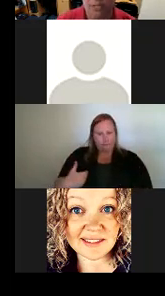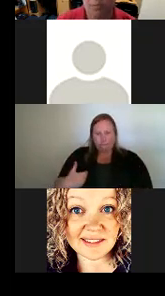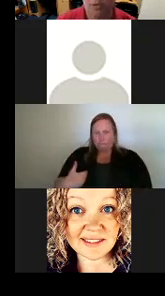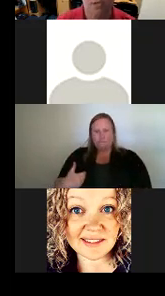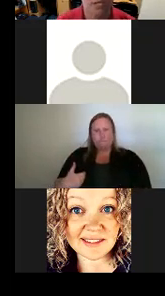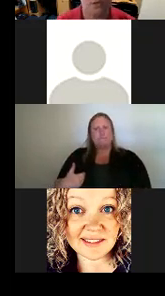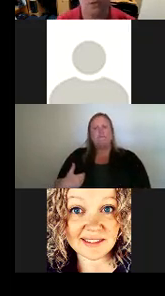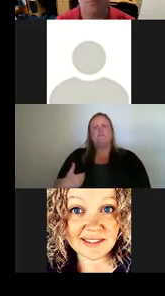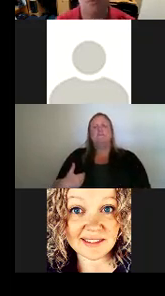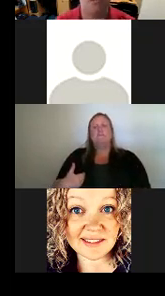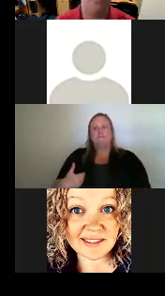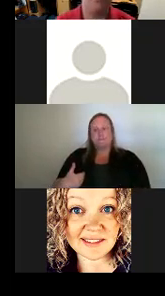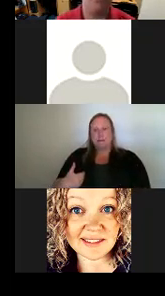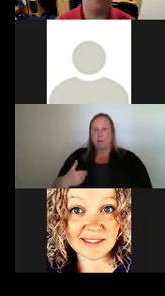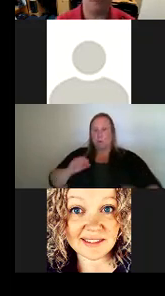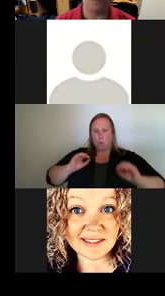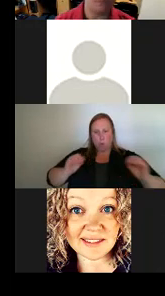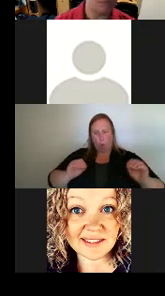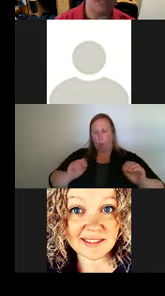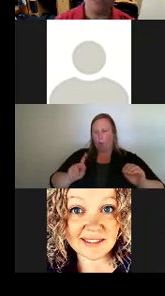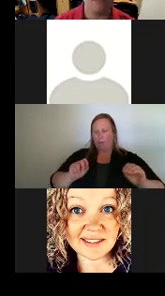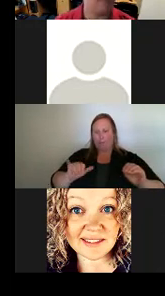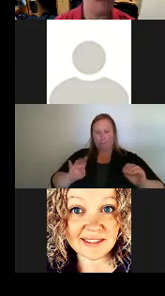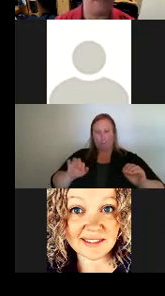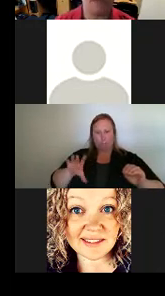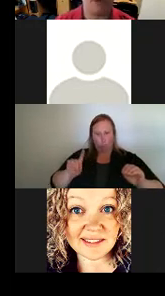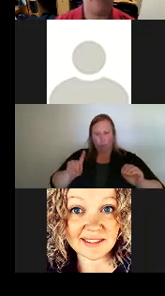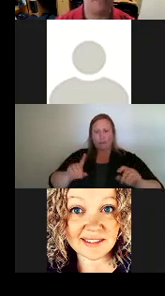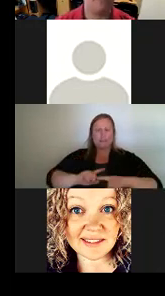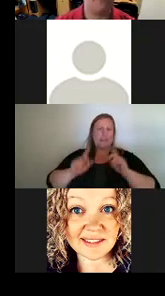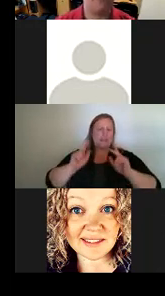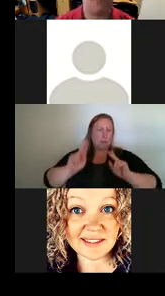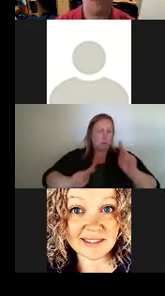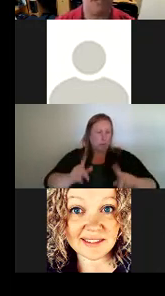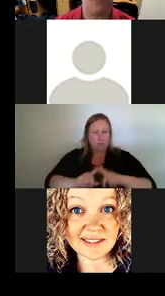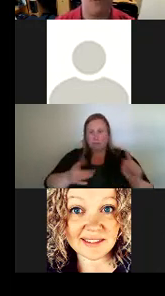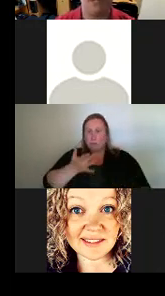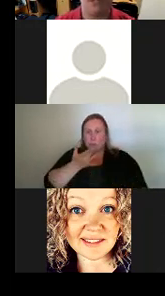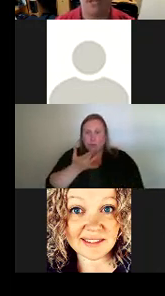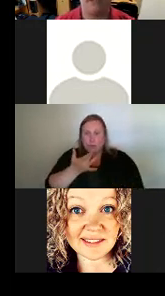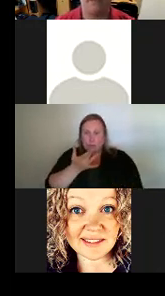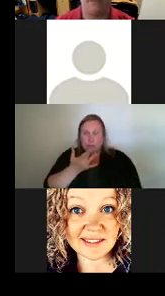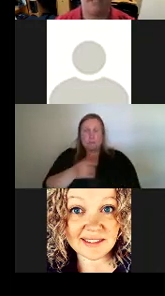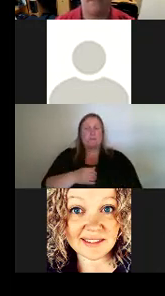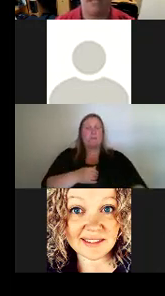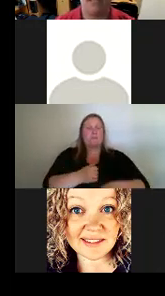REFRESHABLE BRAILLE AND NO KEYBOARD. DIFFERENT PEOPLE HAVE DIFFERENT PREFERENCES. YOU DEFINITELY WANT TO MAKE SURE YOU HAVE THE BEST DEVICE.